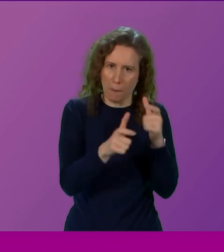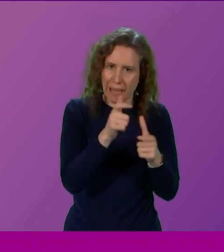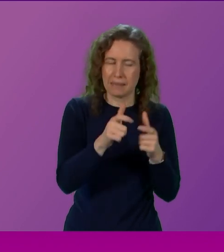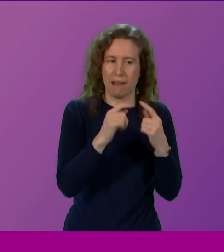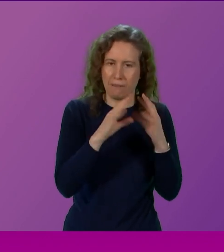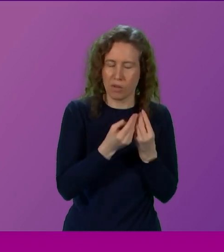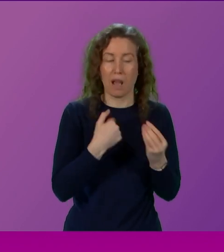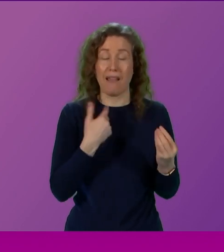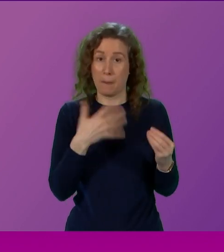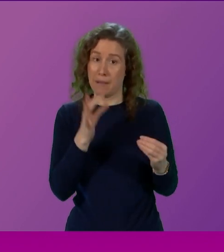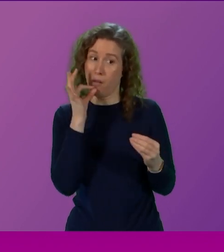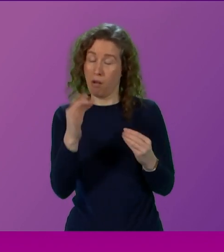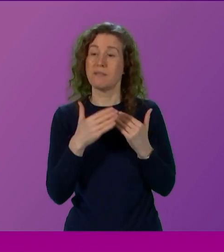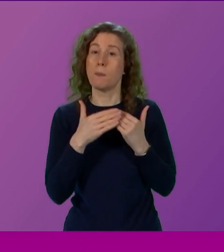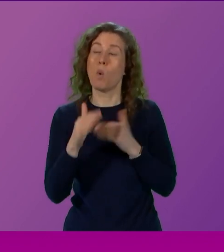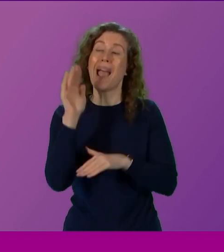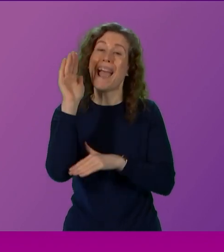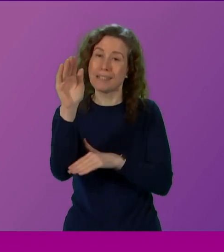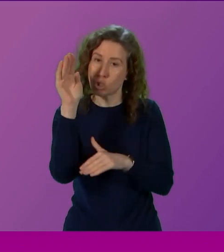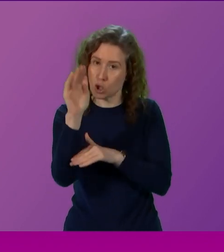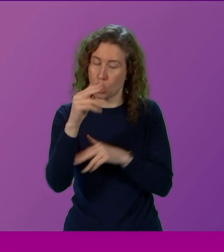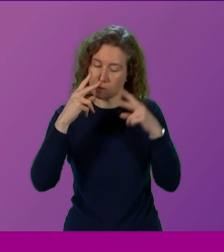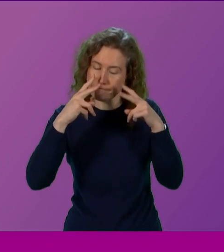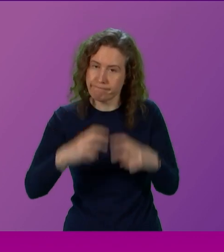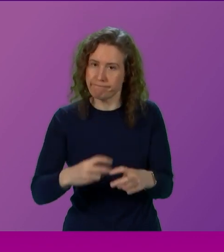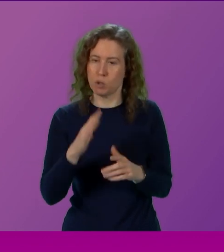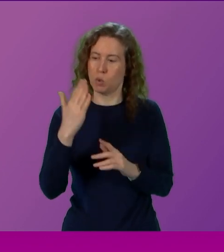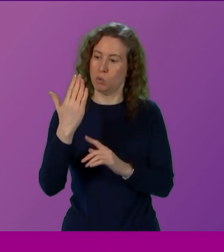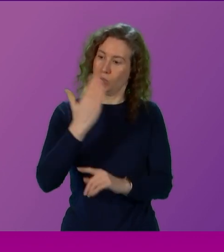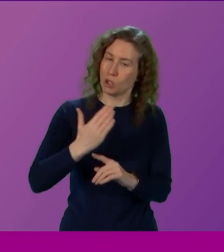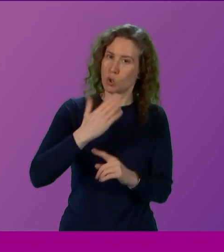I have asked for further external assurance to ensure that we have